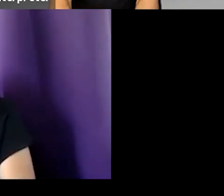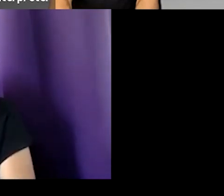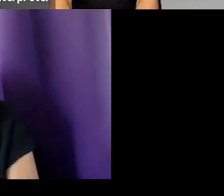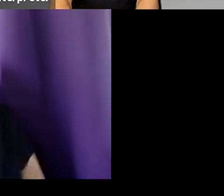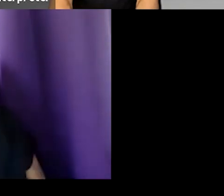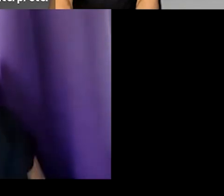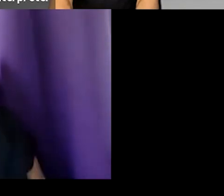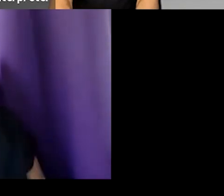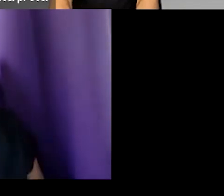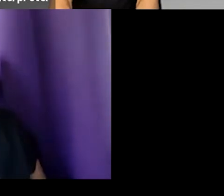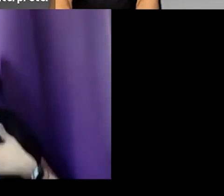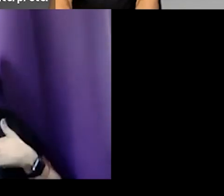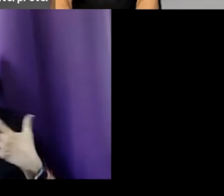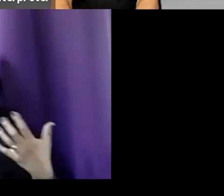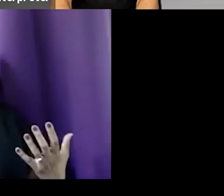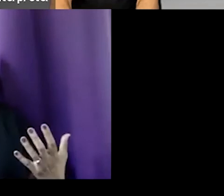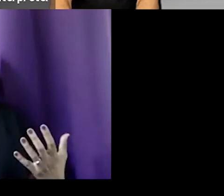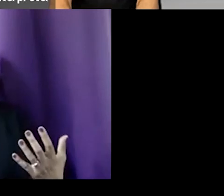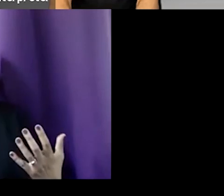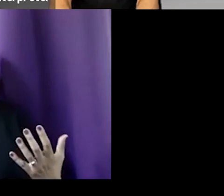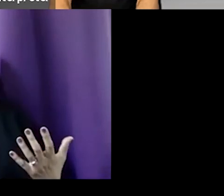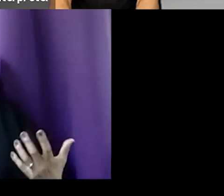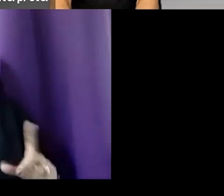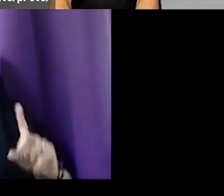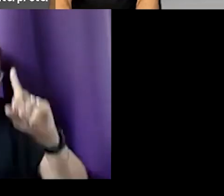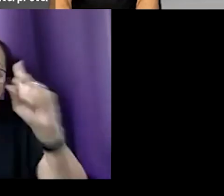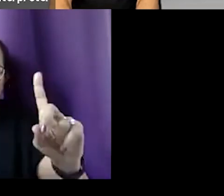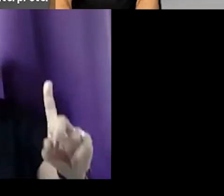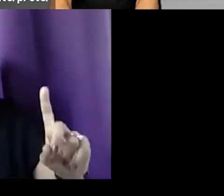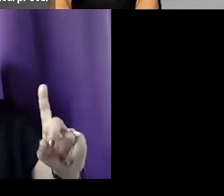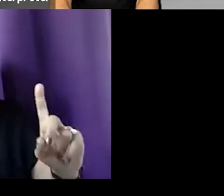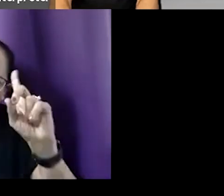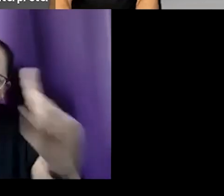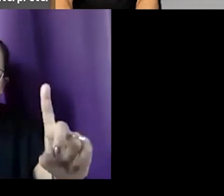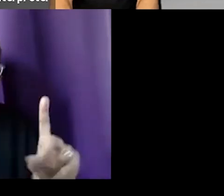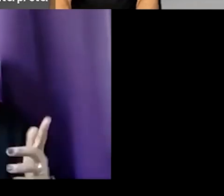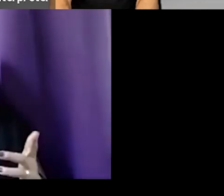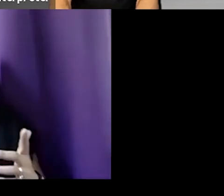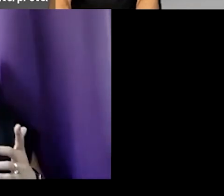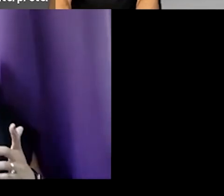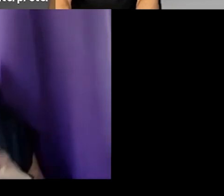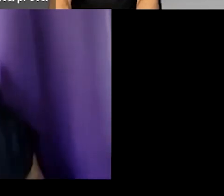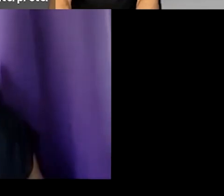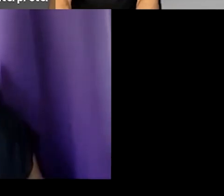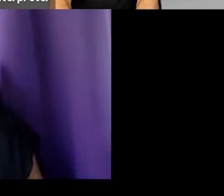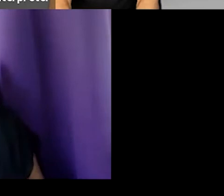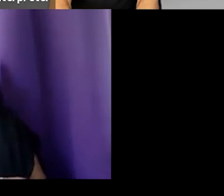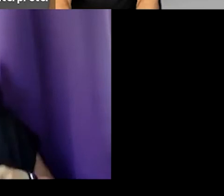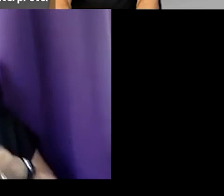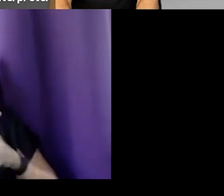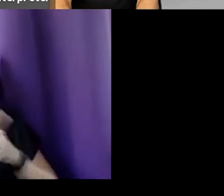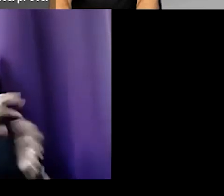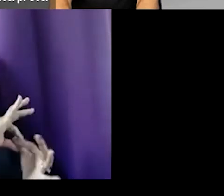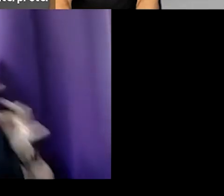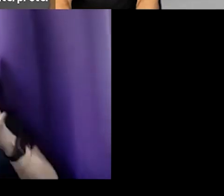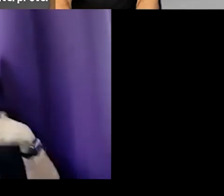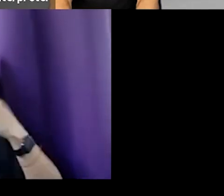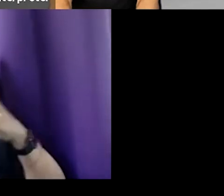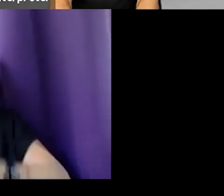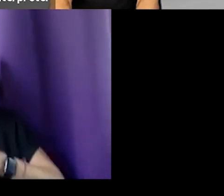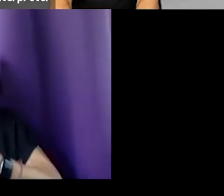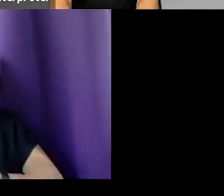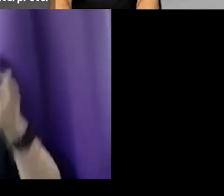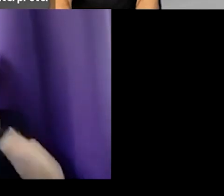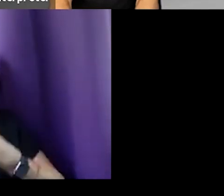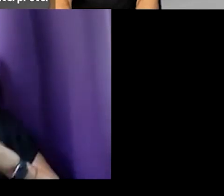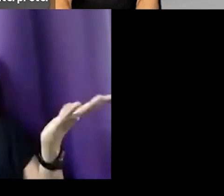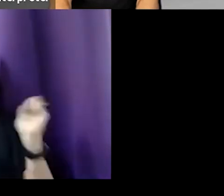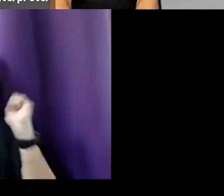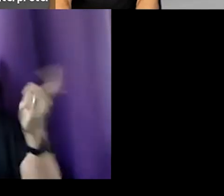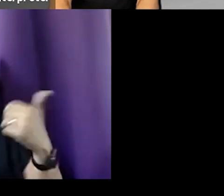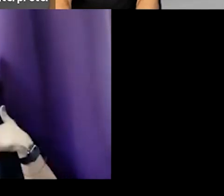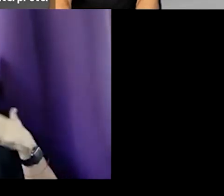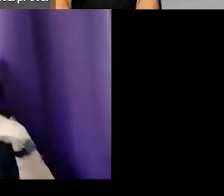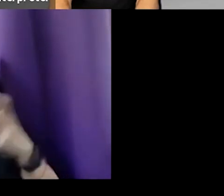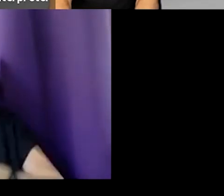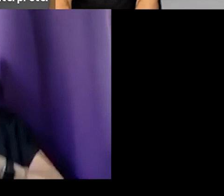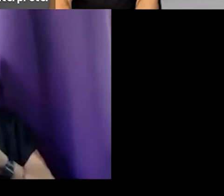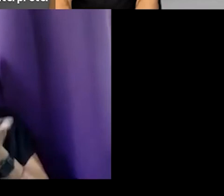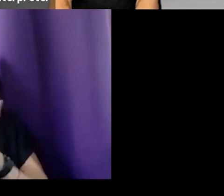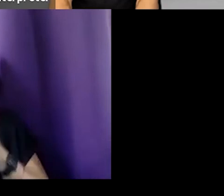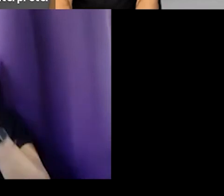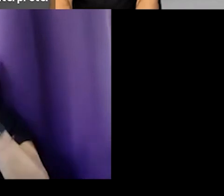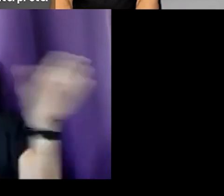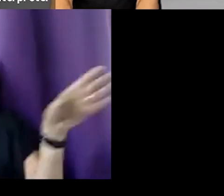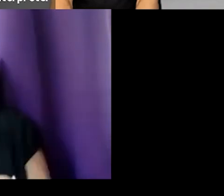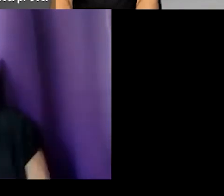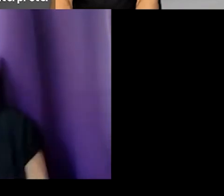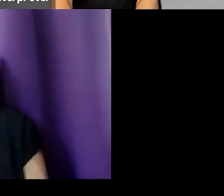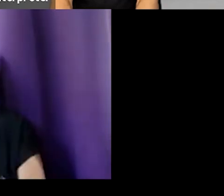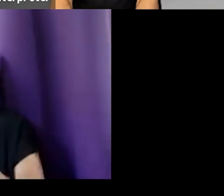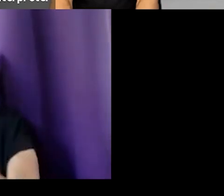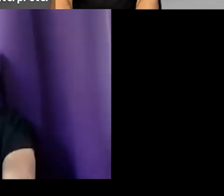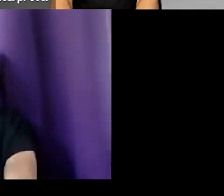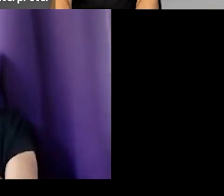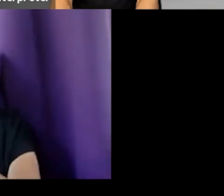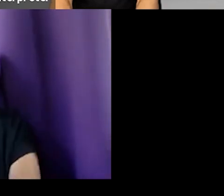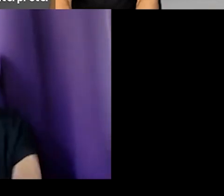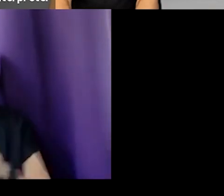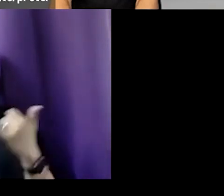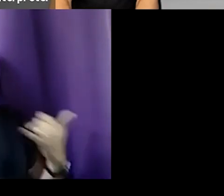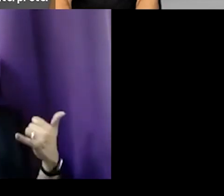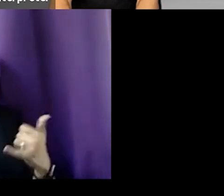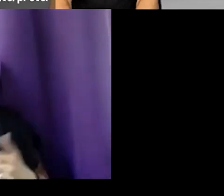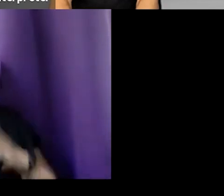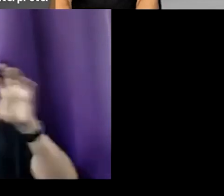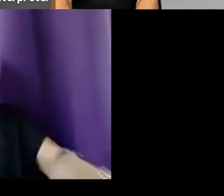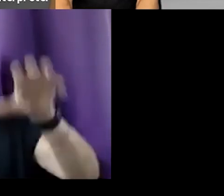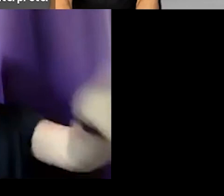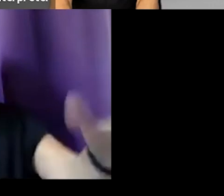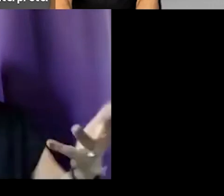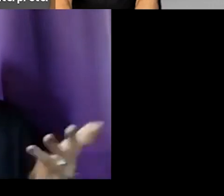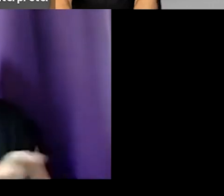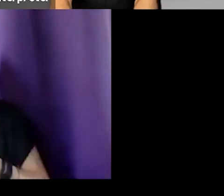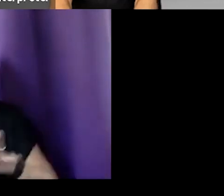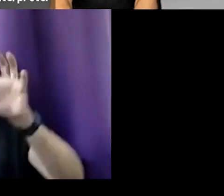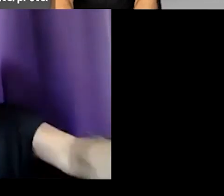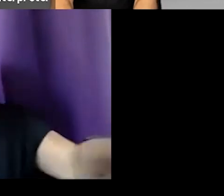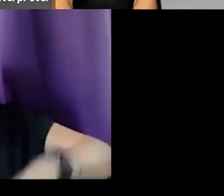I shouldn't have to be attached to a particular workplace to have health care, for example. So when we look at the case of healthcare technologies, it, it's always a good point, we can pull a thread and see how is an approach that is fundamentally about